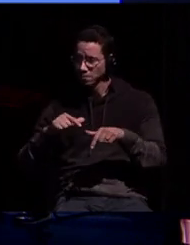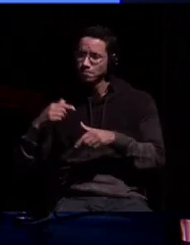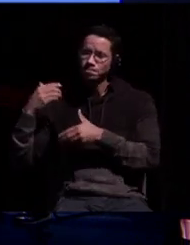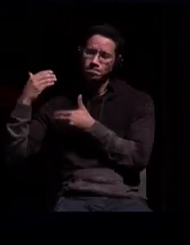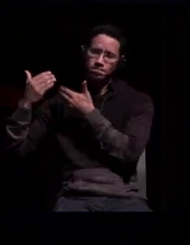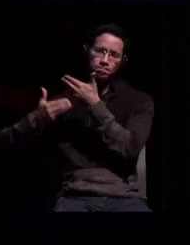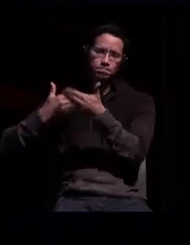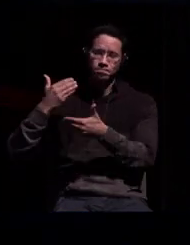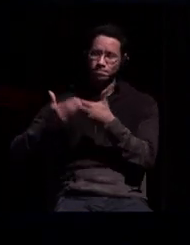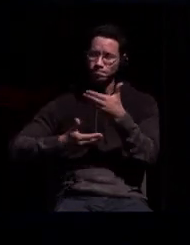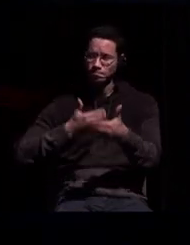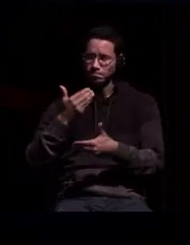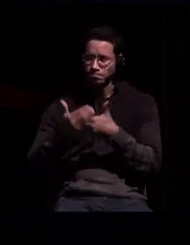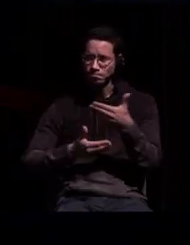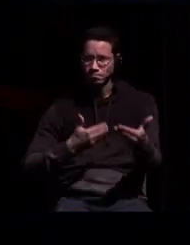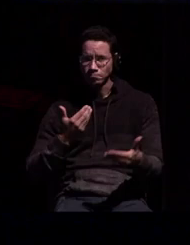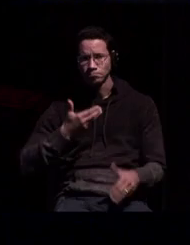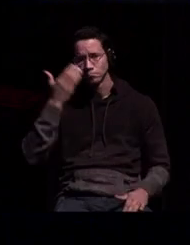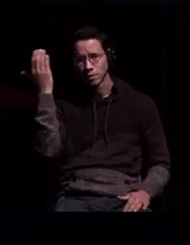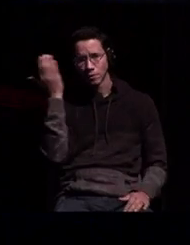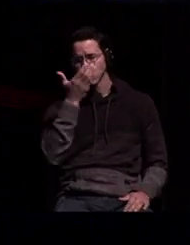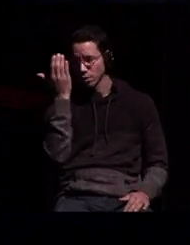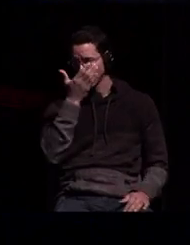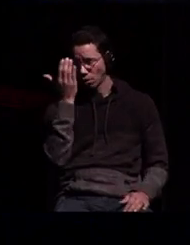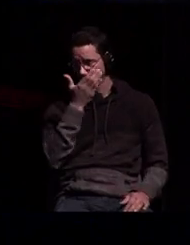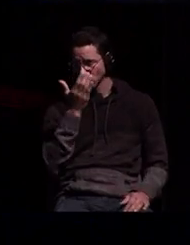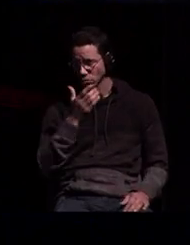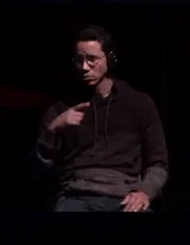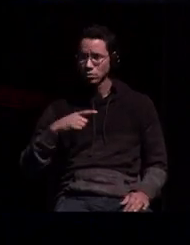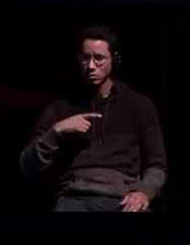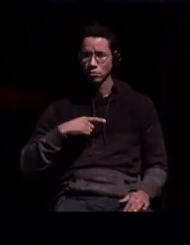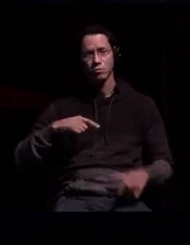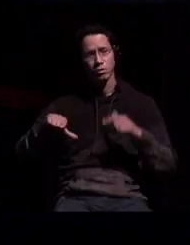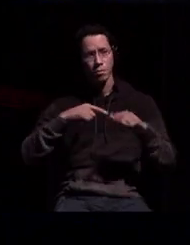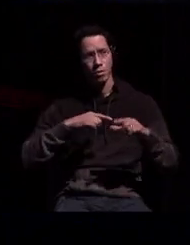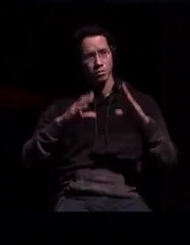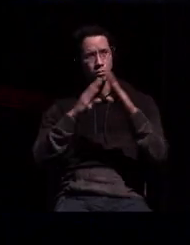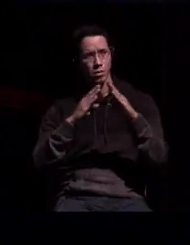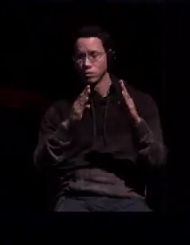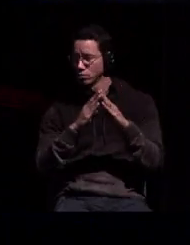invisibility of homework and care.